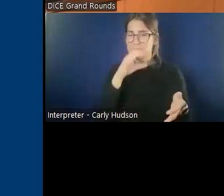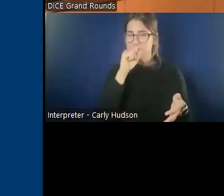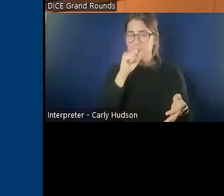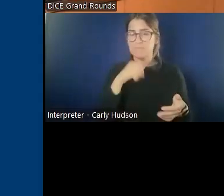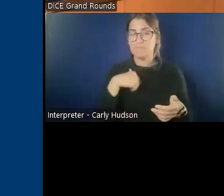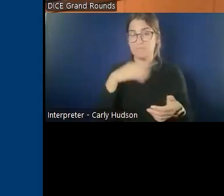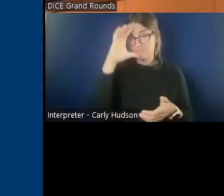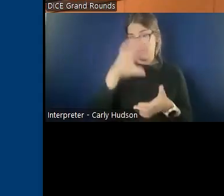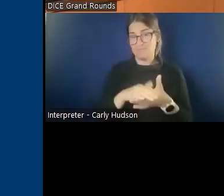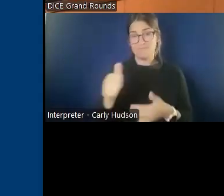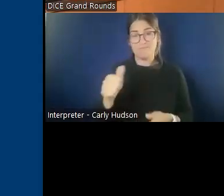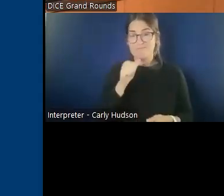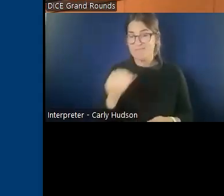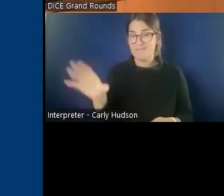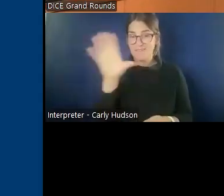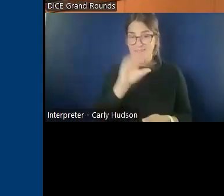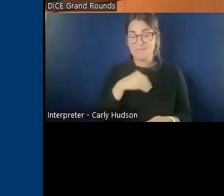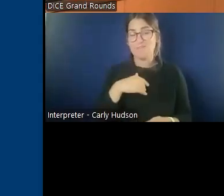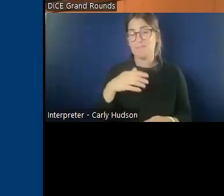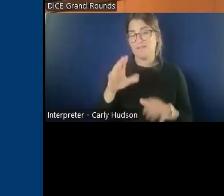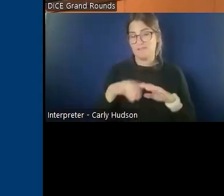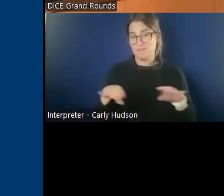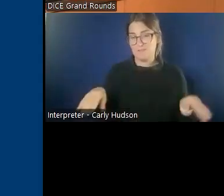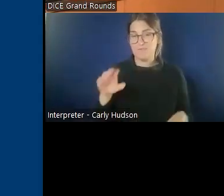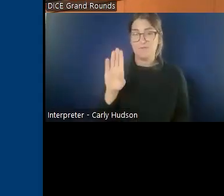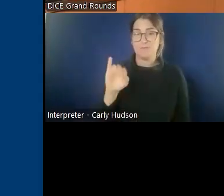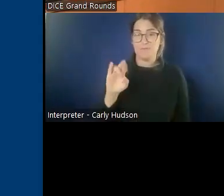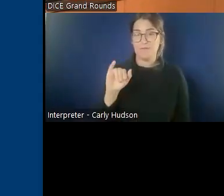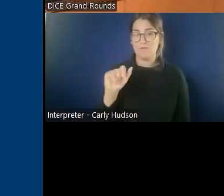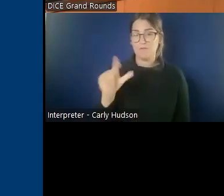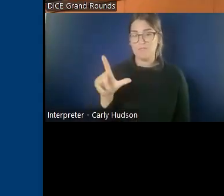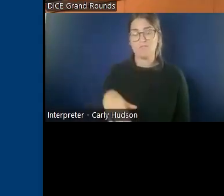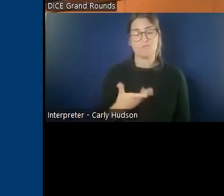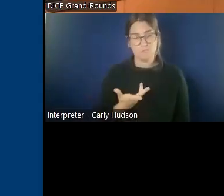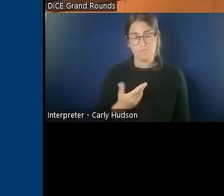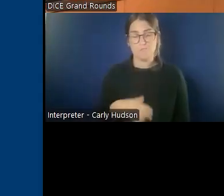Asian and so my kids are biracial we have an interracial family and uh it comes with lots